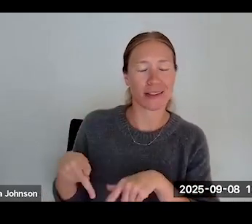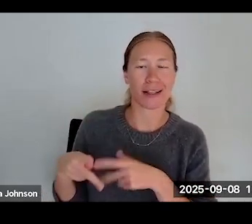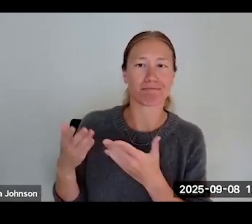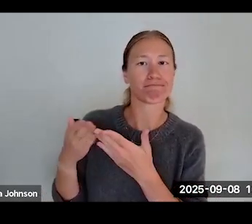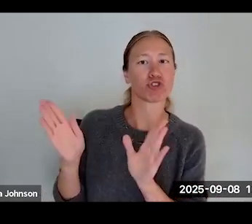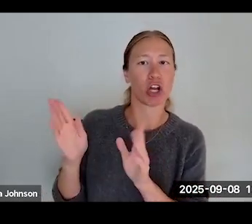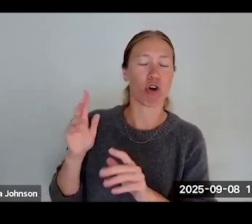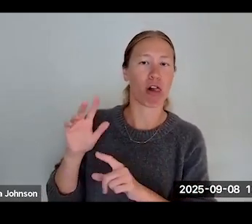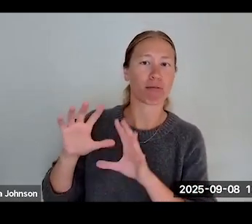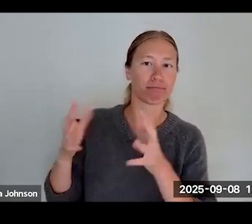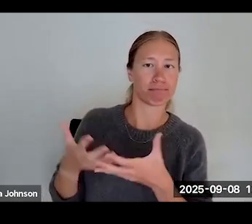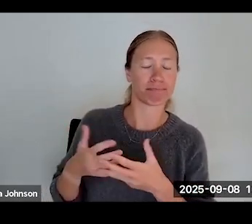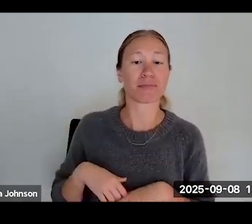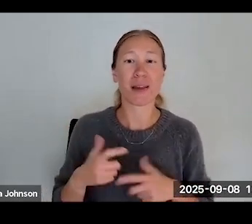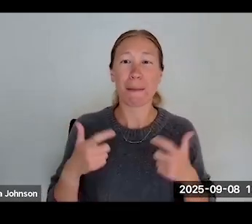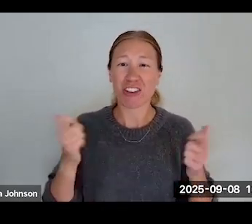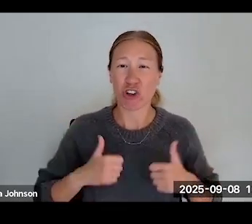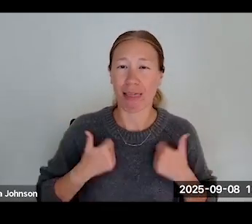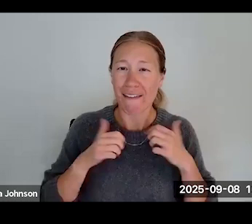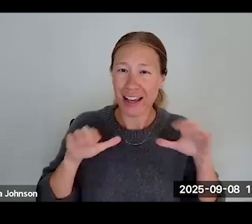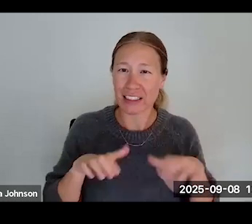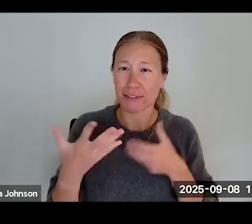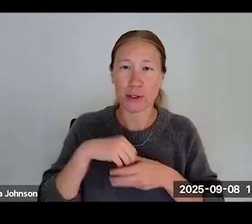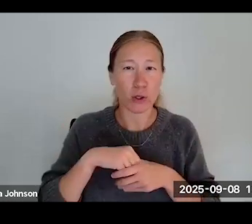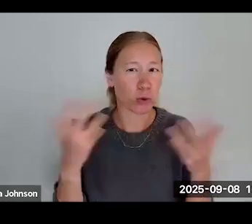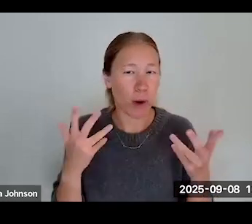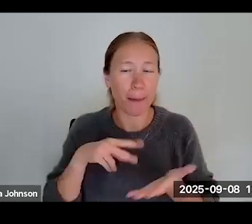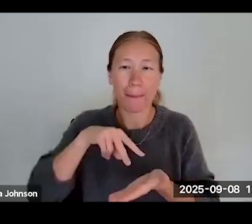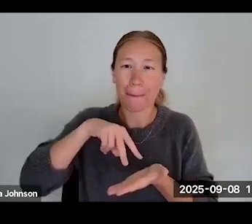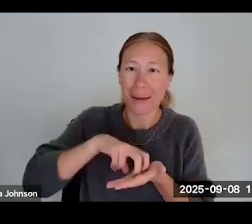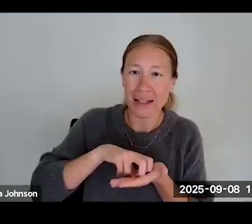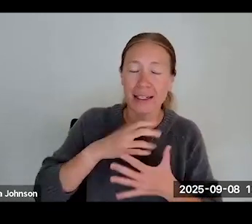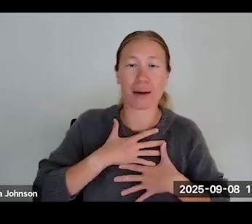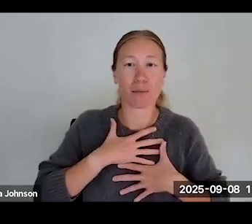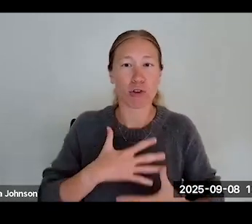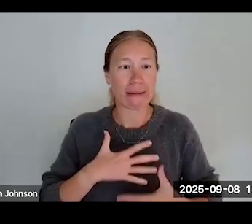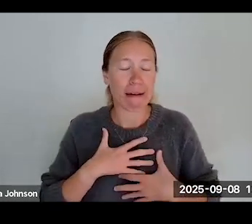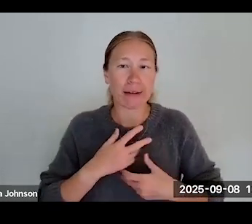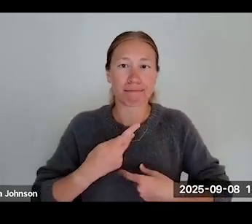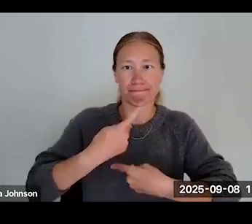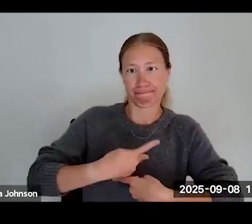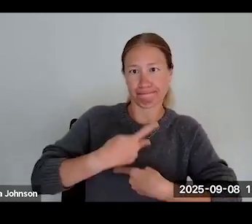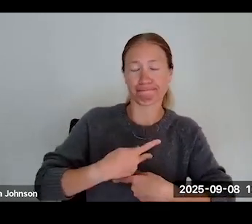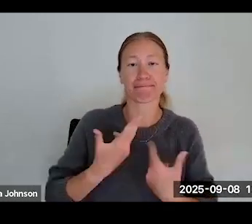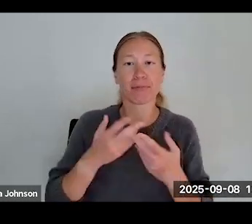Major life activities may include any of the following: bending, breathing, caring for self, concentrating,